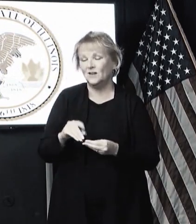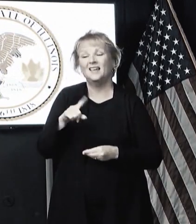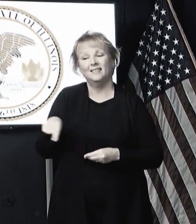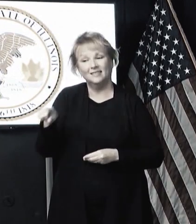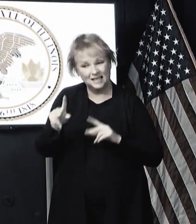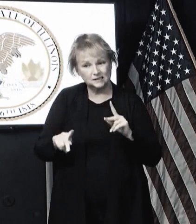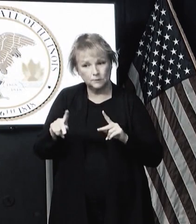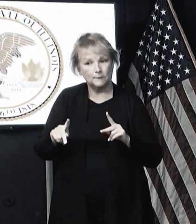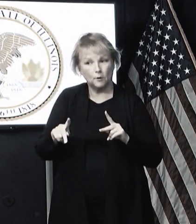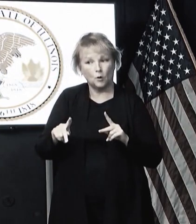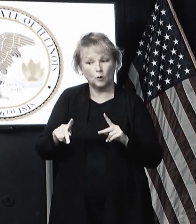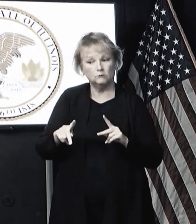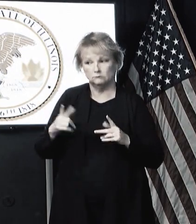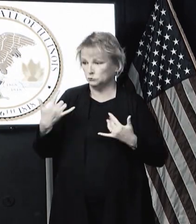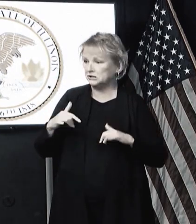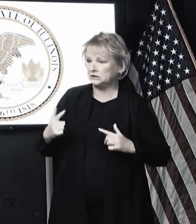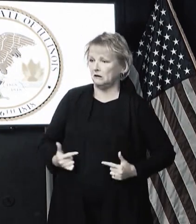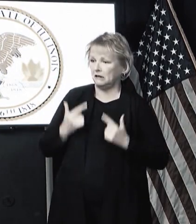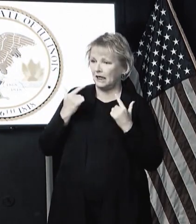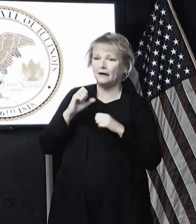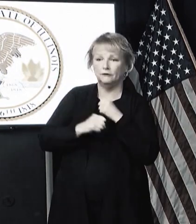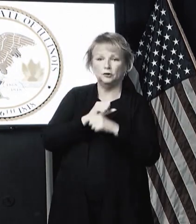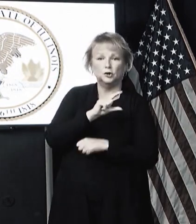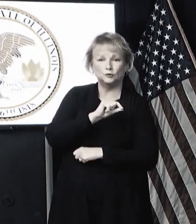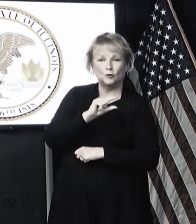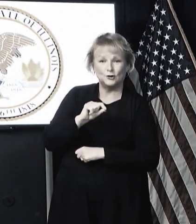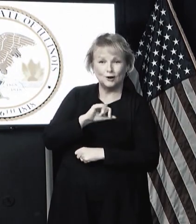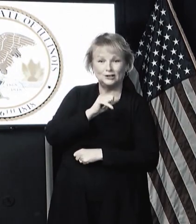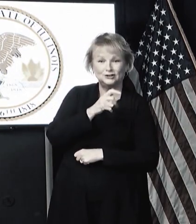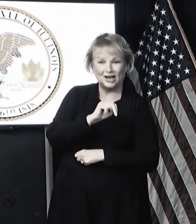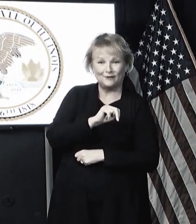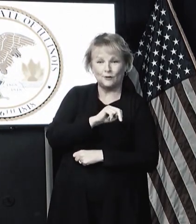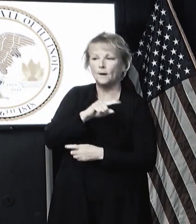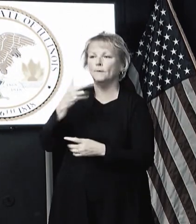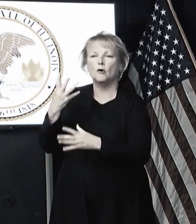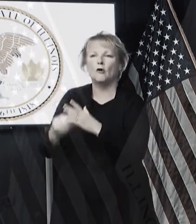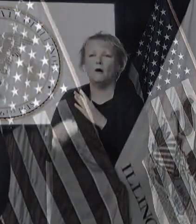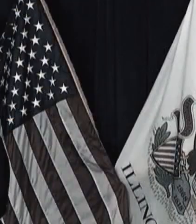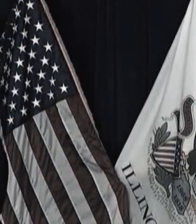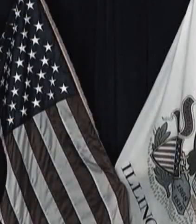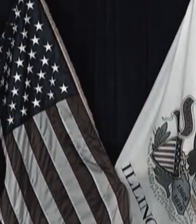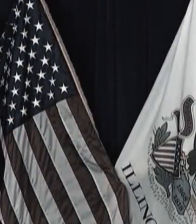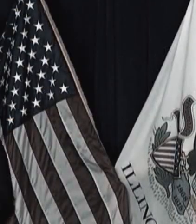DURING A NEWS CONFERENCE FOR A TOTAL OF 9400 DEATHS. THESE ARE PEOPLE WHO STARTED WITH US IN